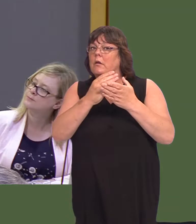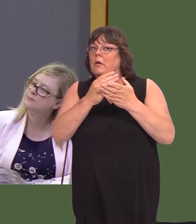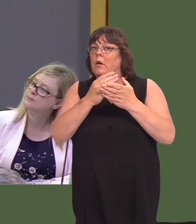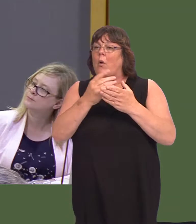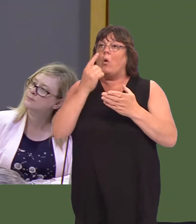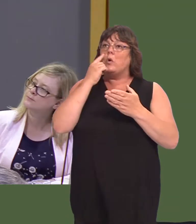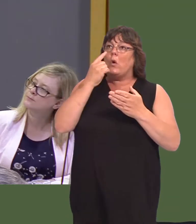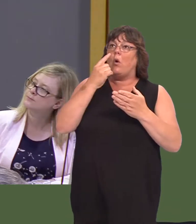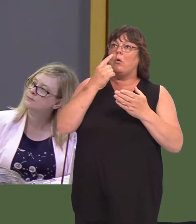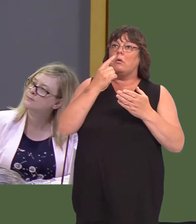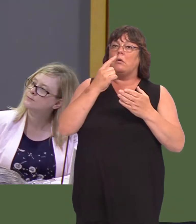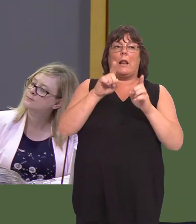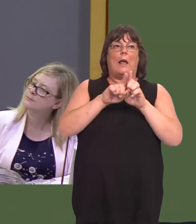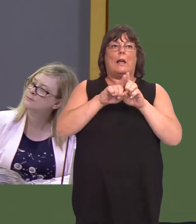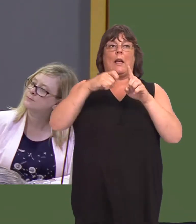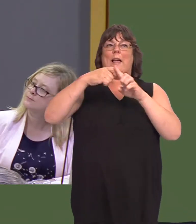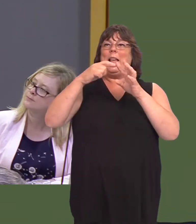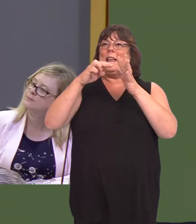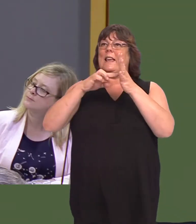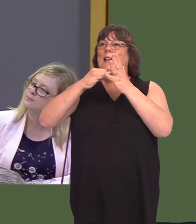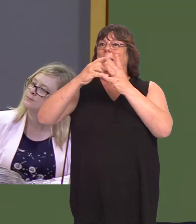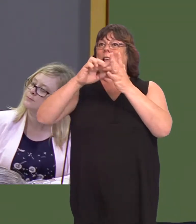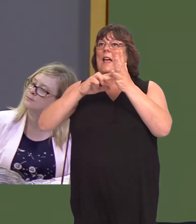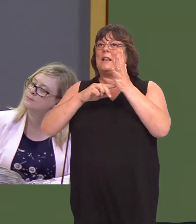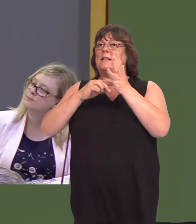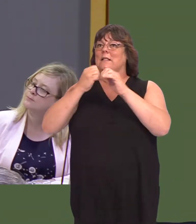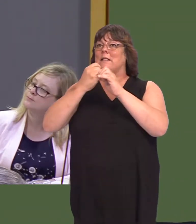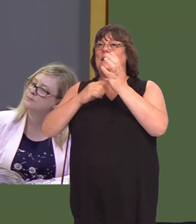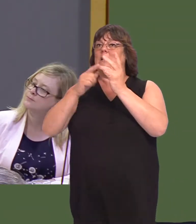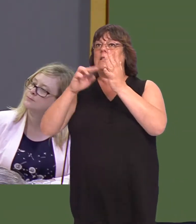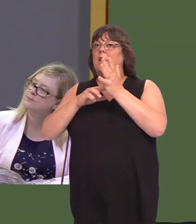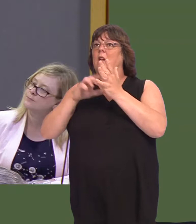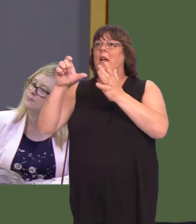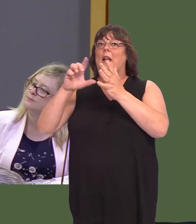we saw with the extraordinary results in places like Kensington and Canterbury, and even Cardiff